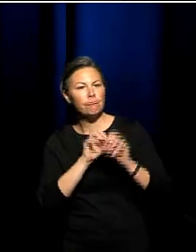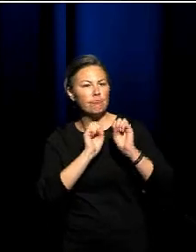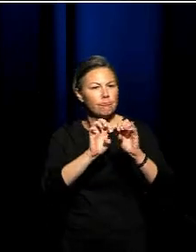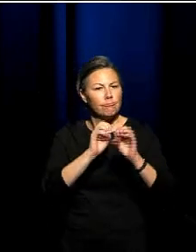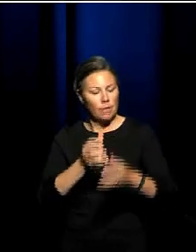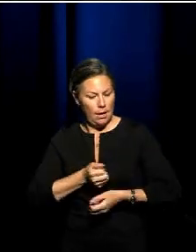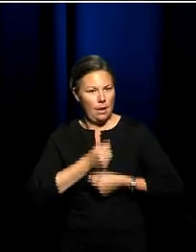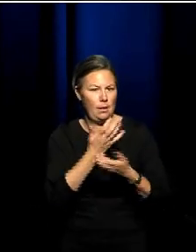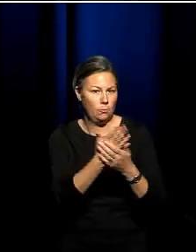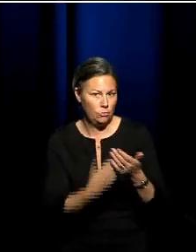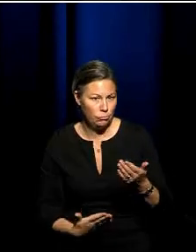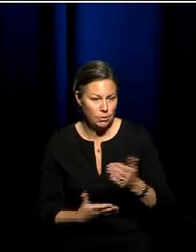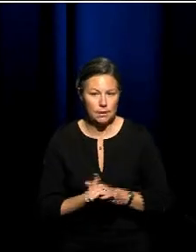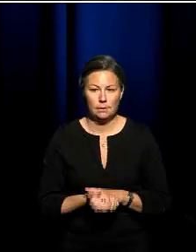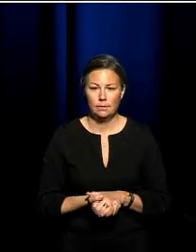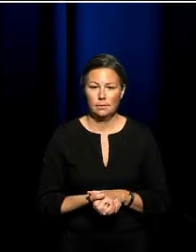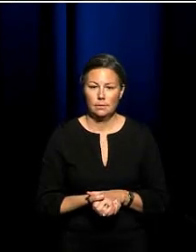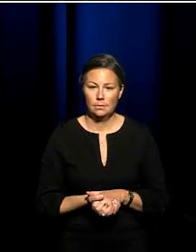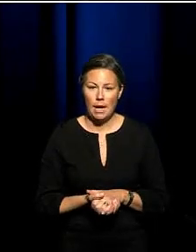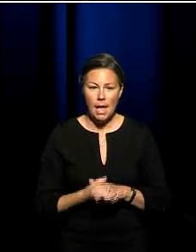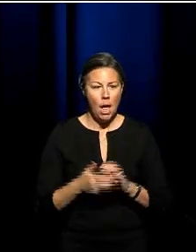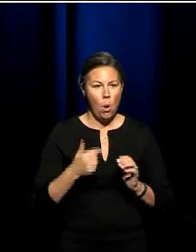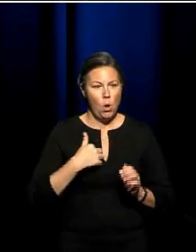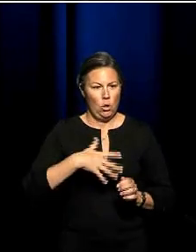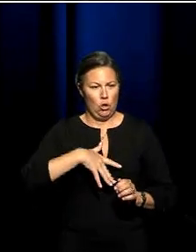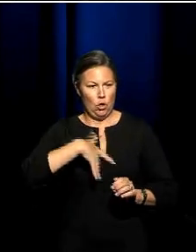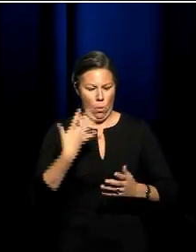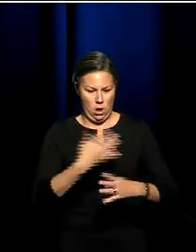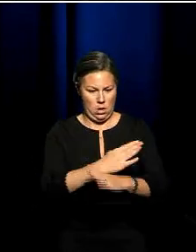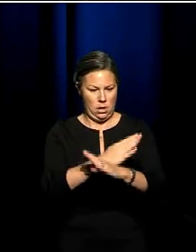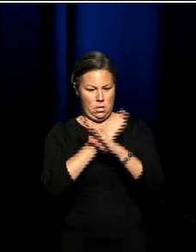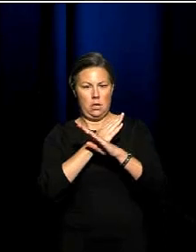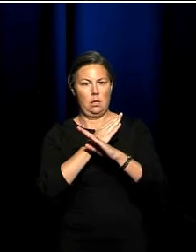barriers to participation by enabling different modes of engaging with us. And